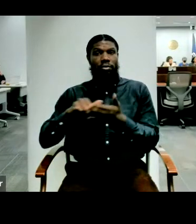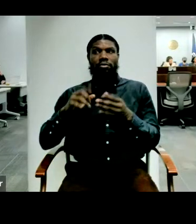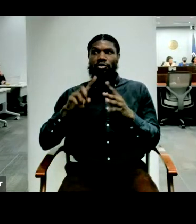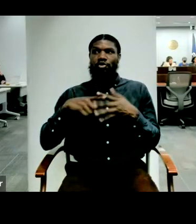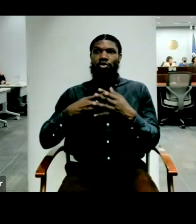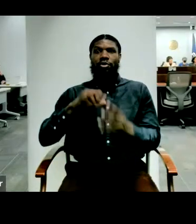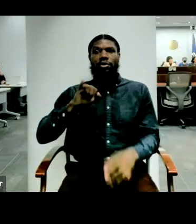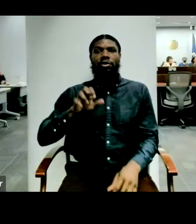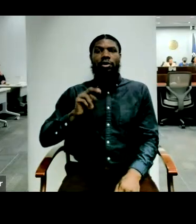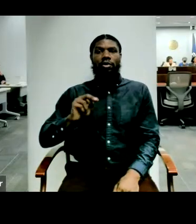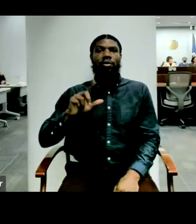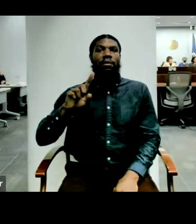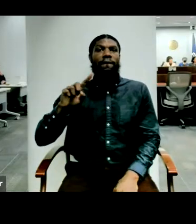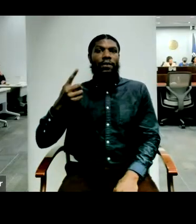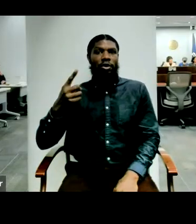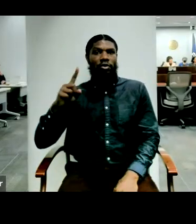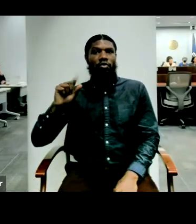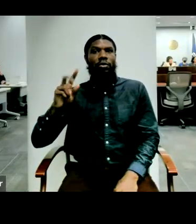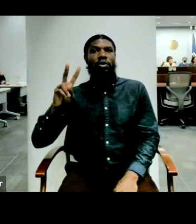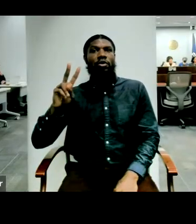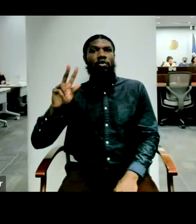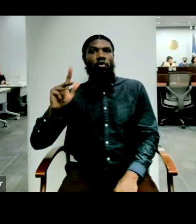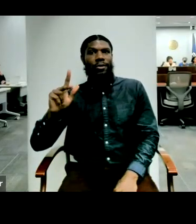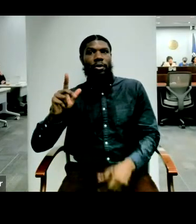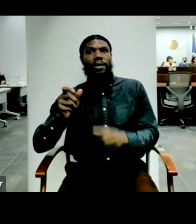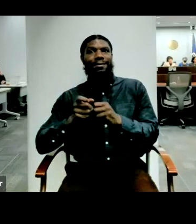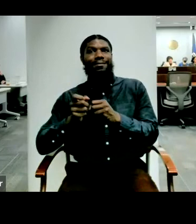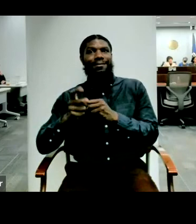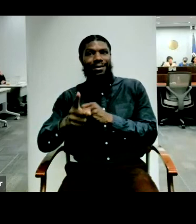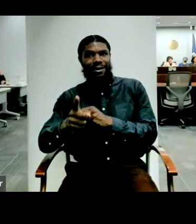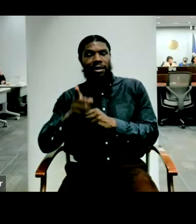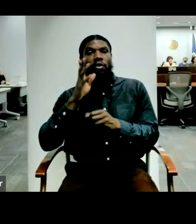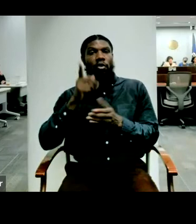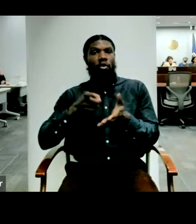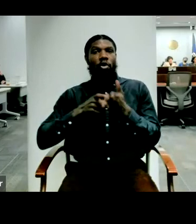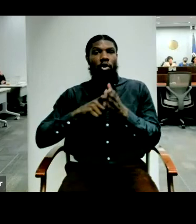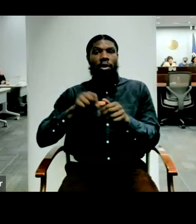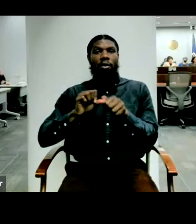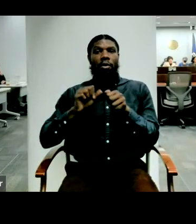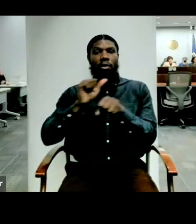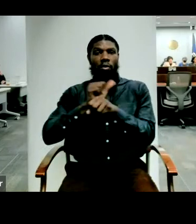2023 there is a requirement that employers who use AI with promotions